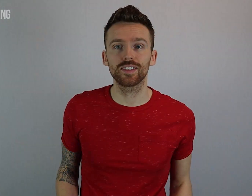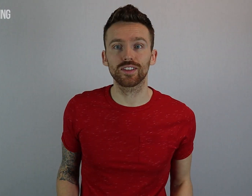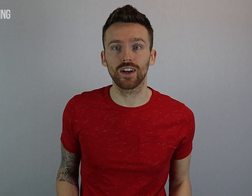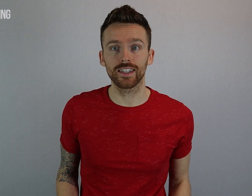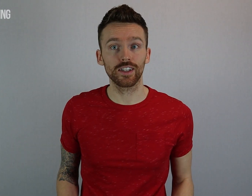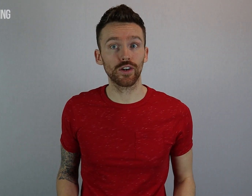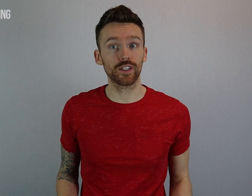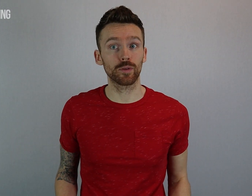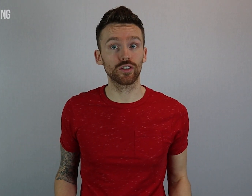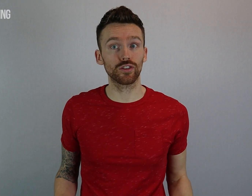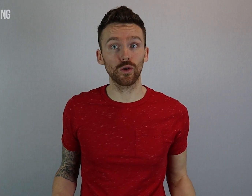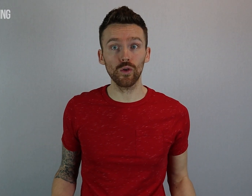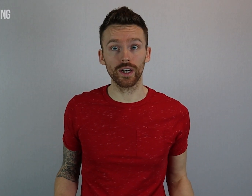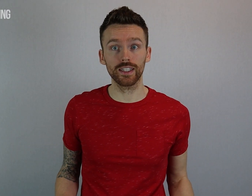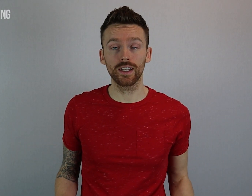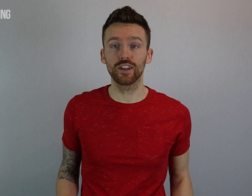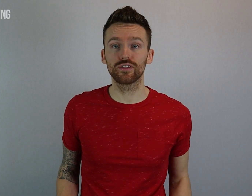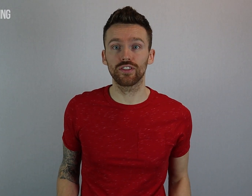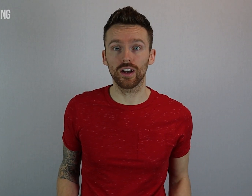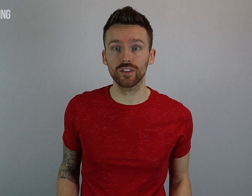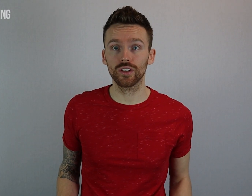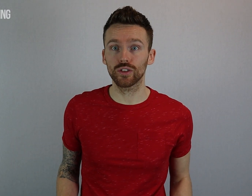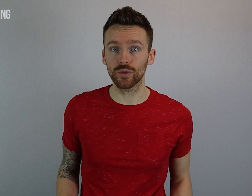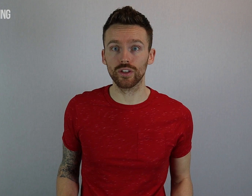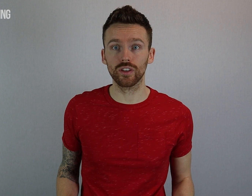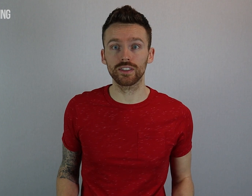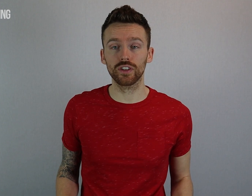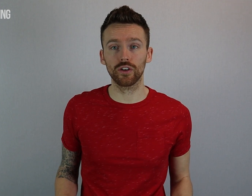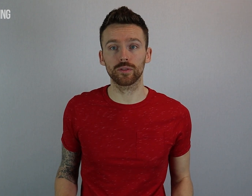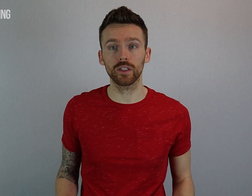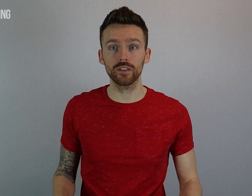To sign Christmas story first, use the sign for Christmas